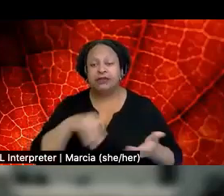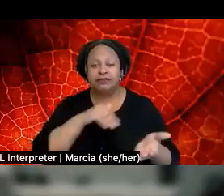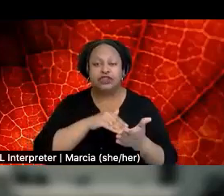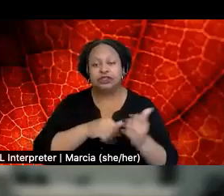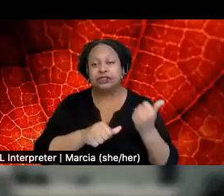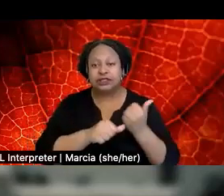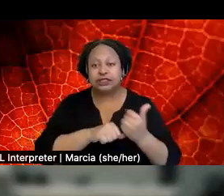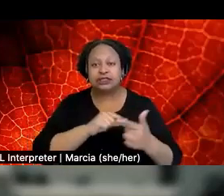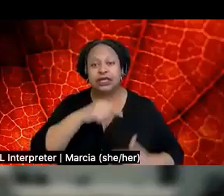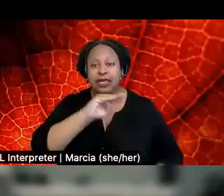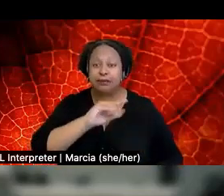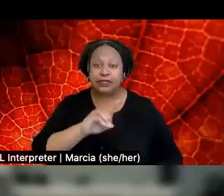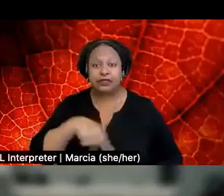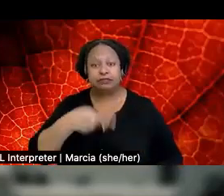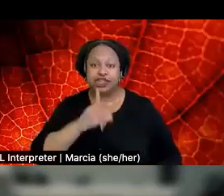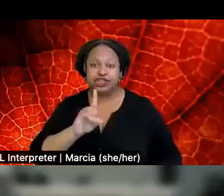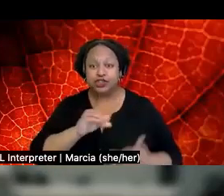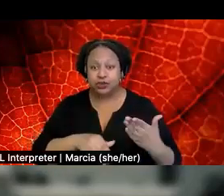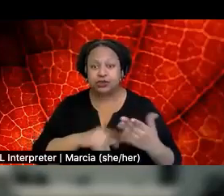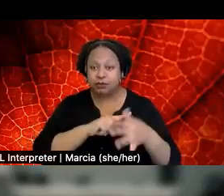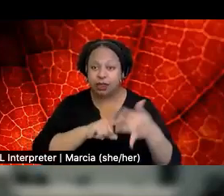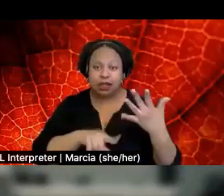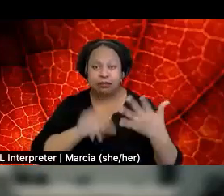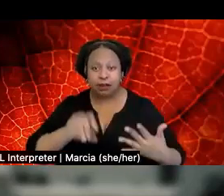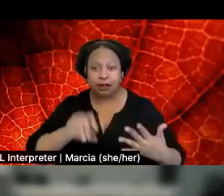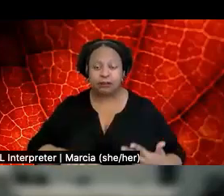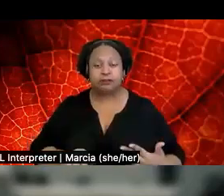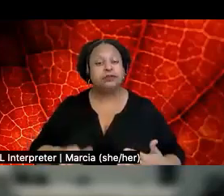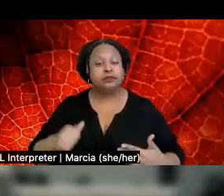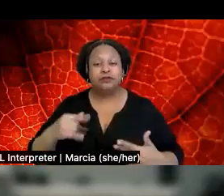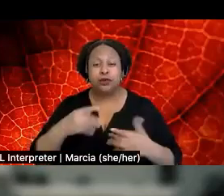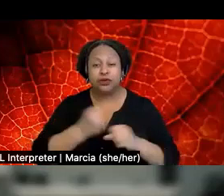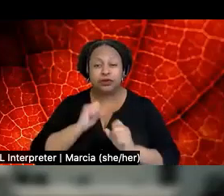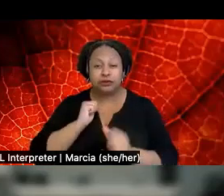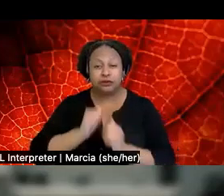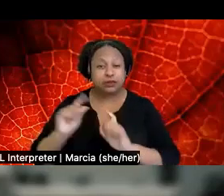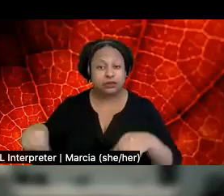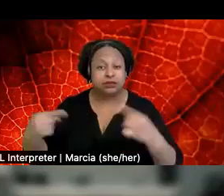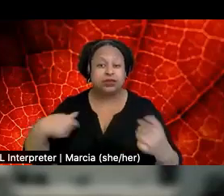So even just looking at the last couple of years, there seems to be a slight trend